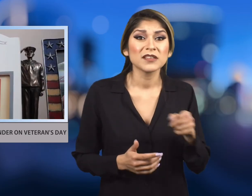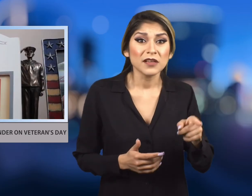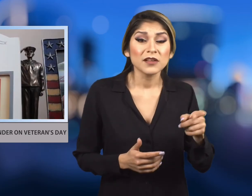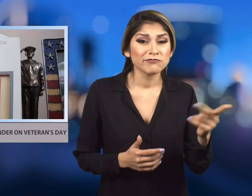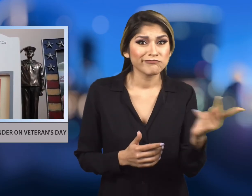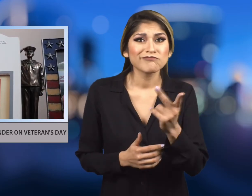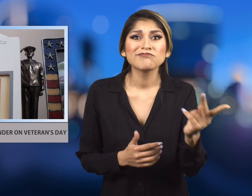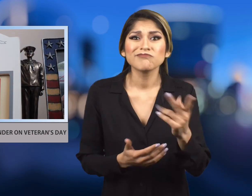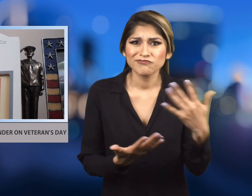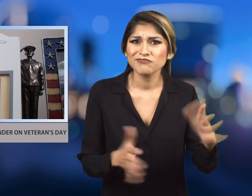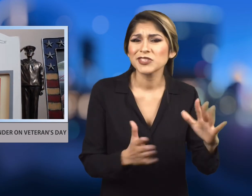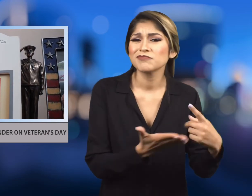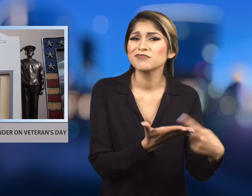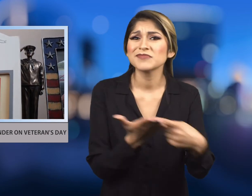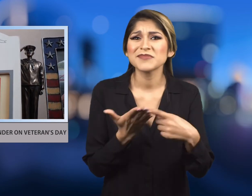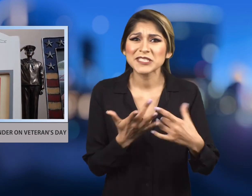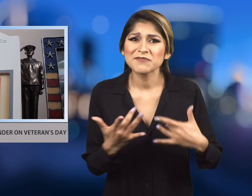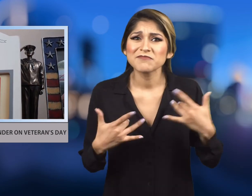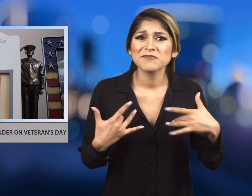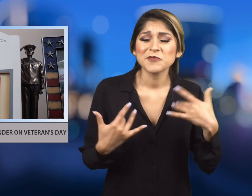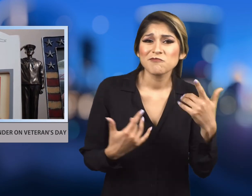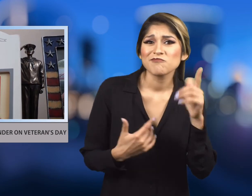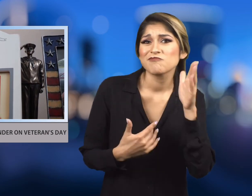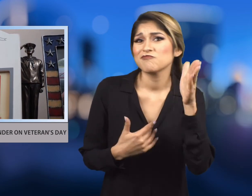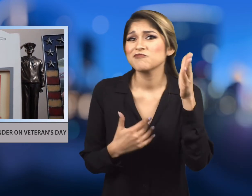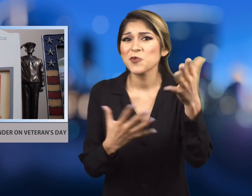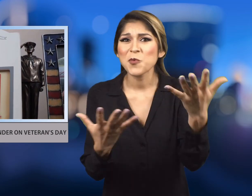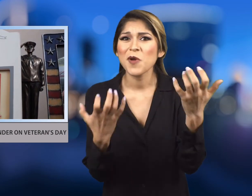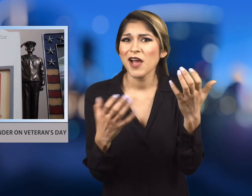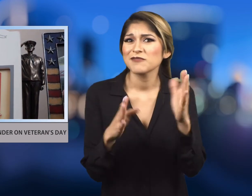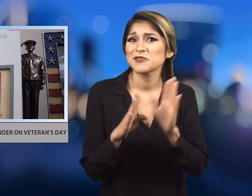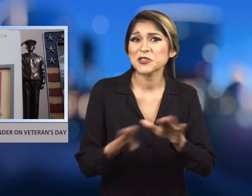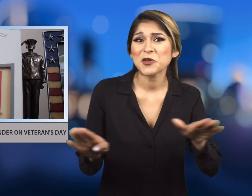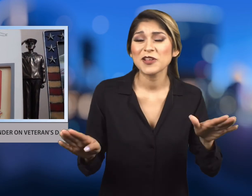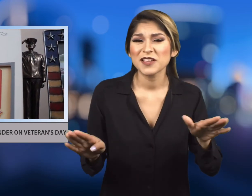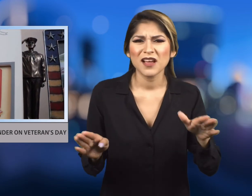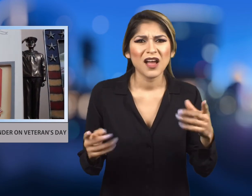The couple had discussed the idea of having children